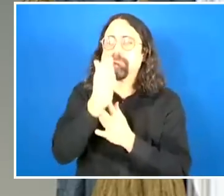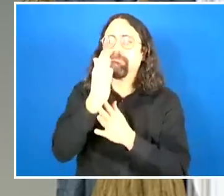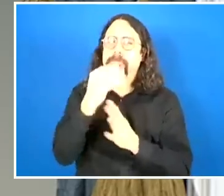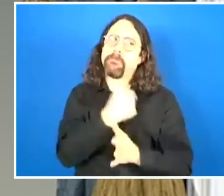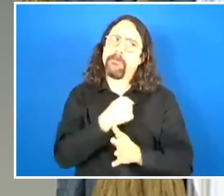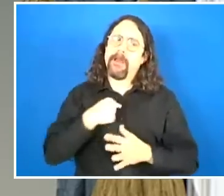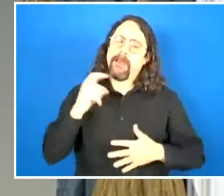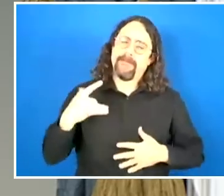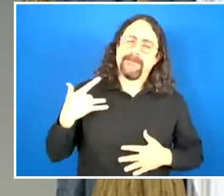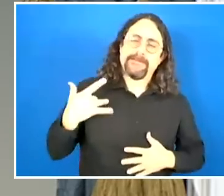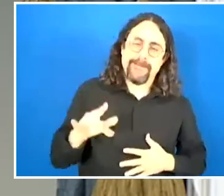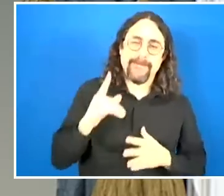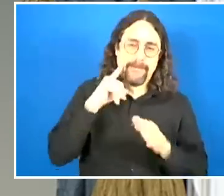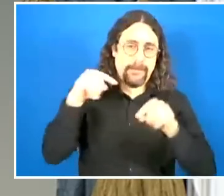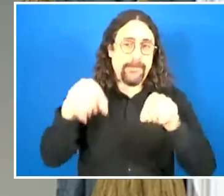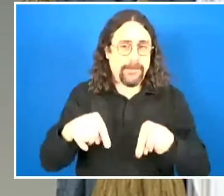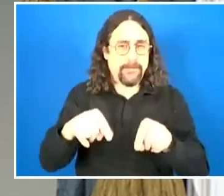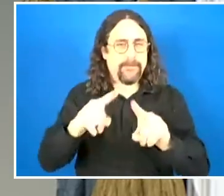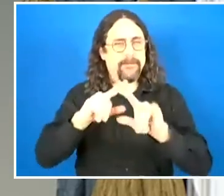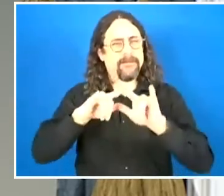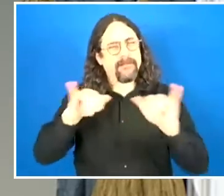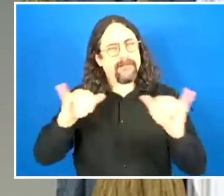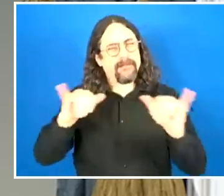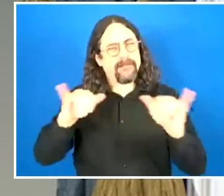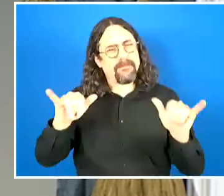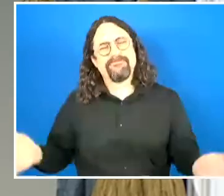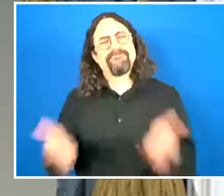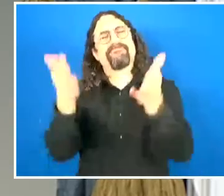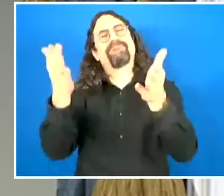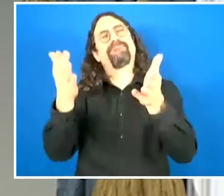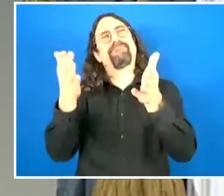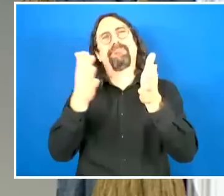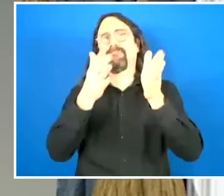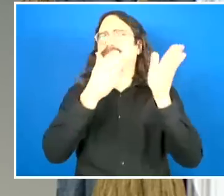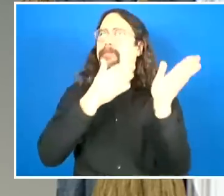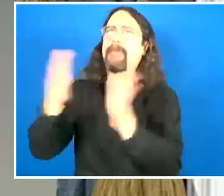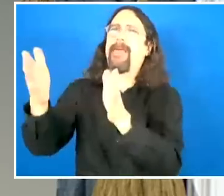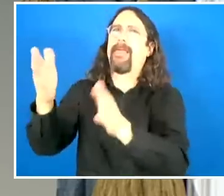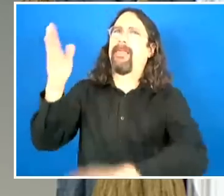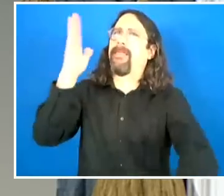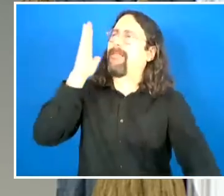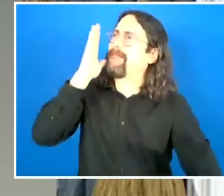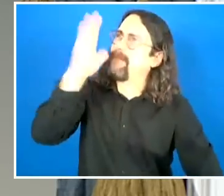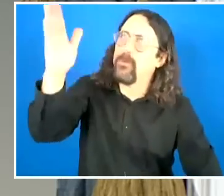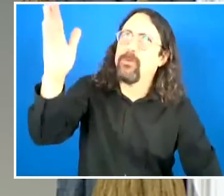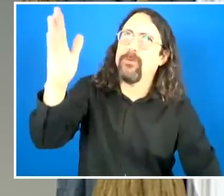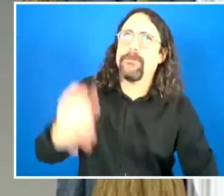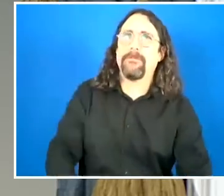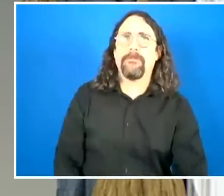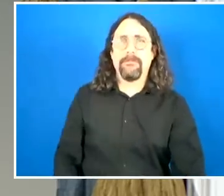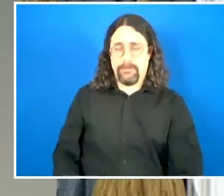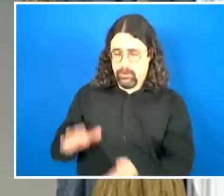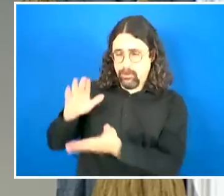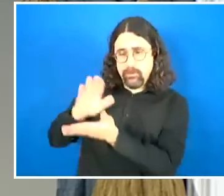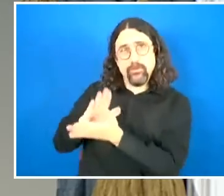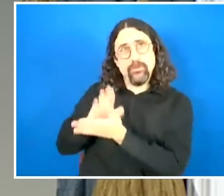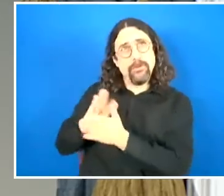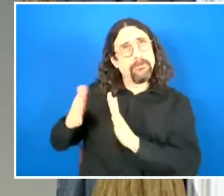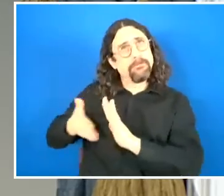FAST FORWARD FOR OUR STUDENTS GIVEN THE FACT THAT WE'VE NEVER STPOPED BEING IN SESSION. SO THE POLICY WE'RE INTRODUCING TAKES INTO